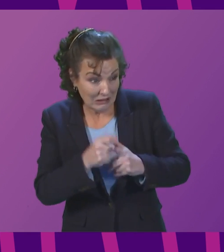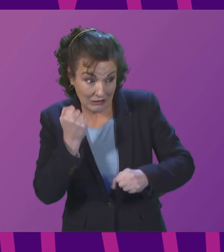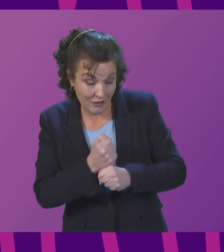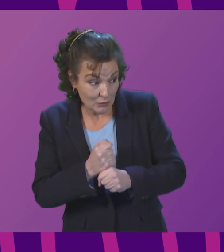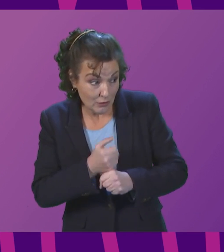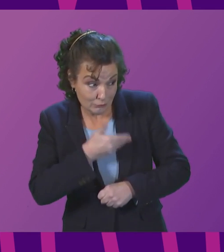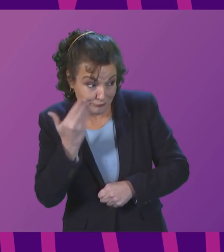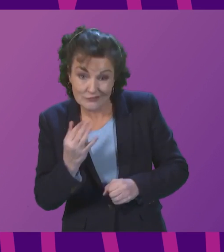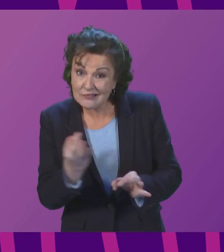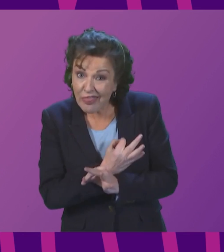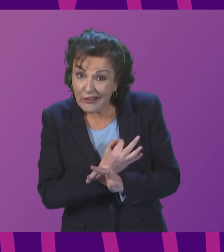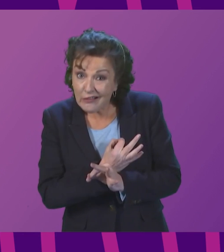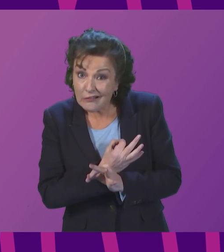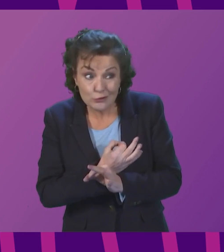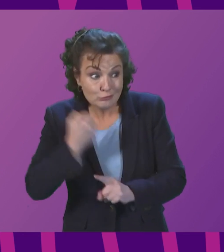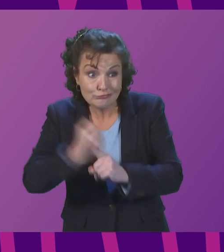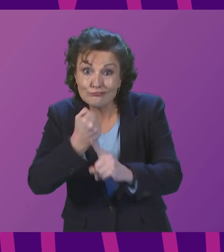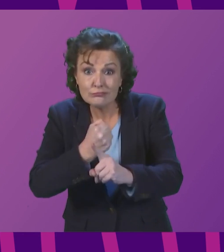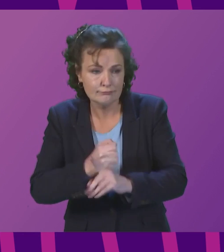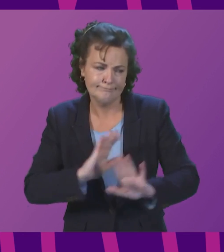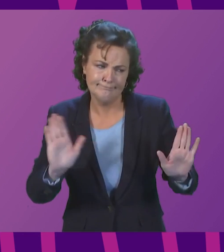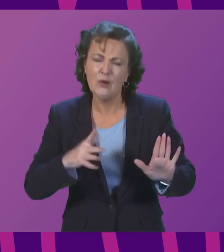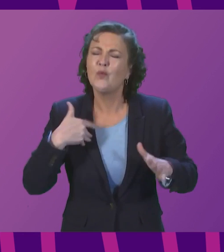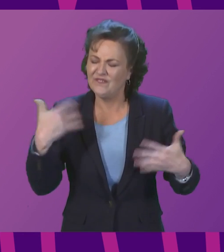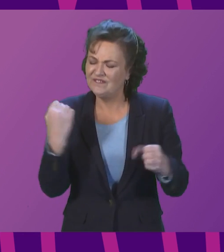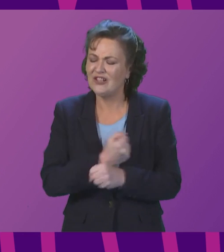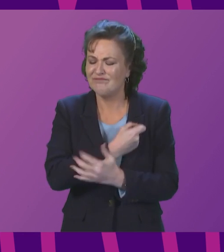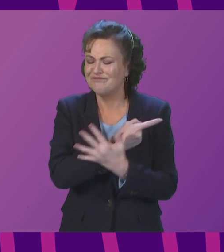We have taken a range of measures to help people in poverty.